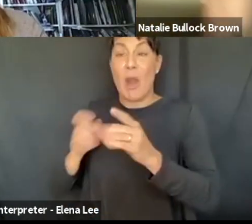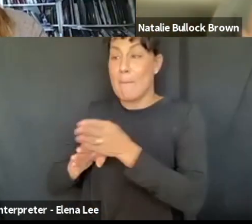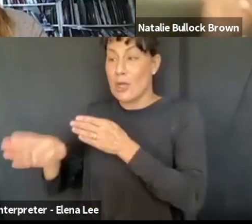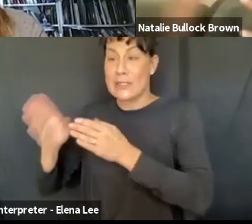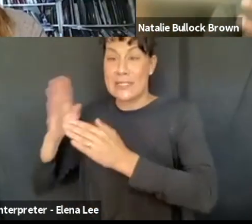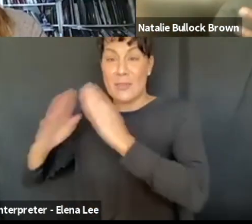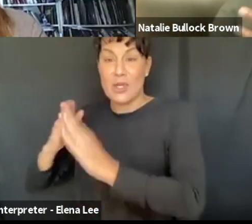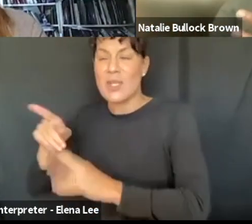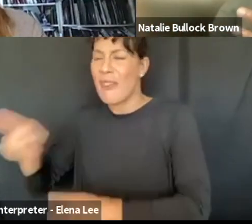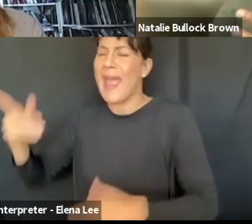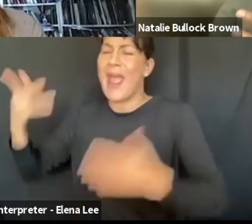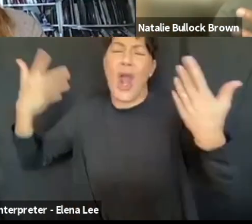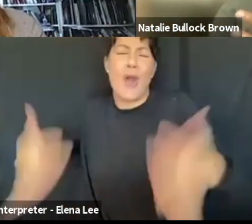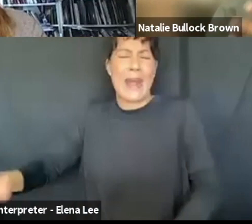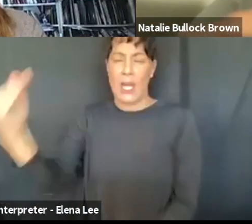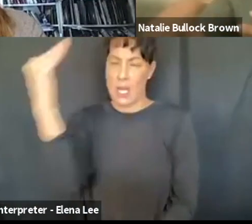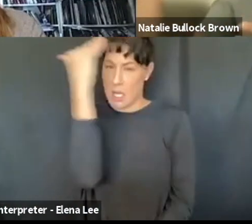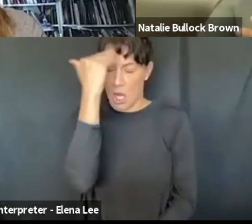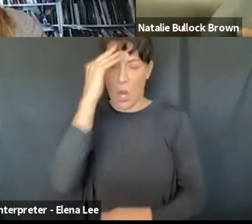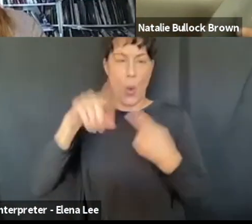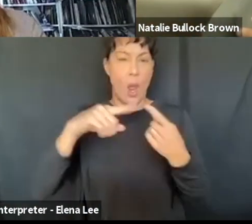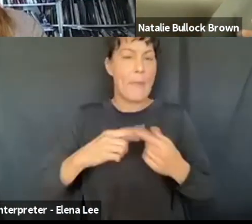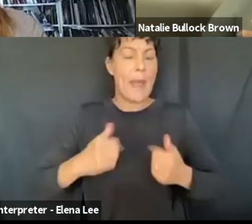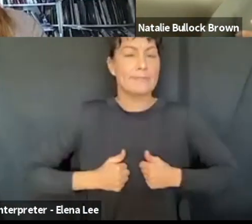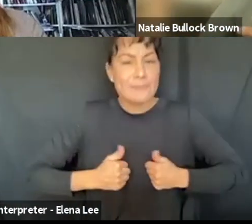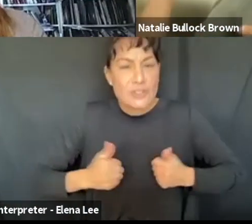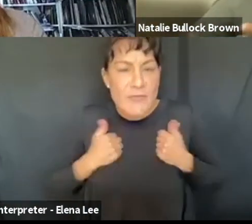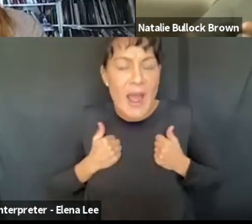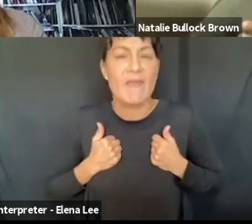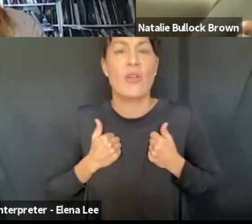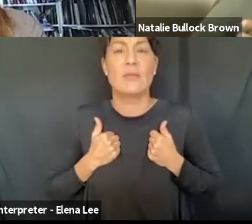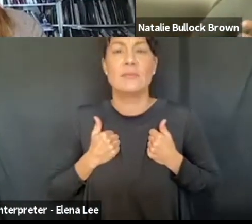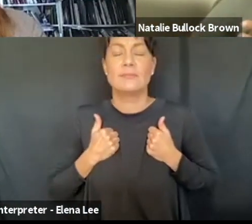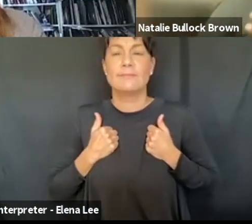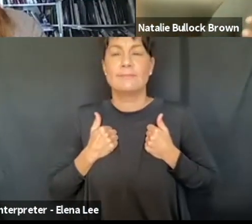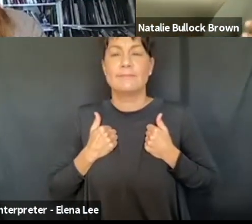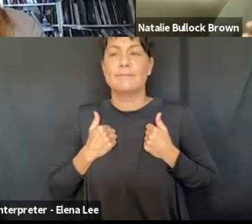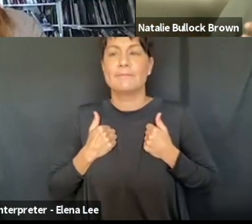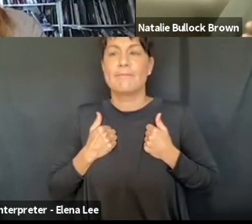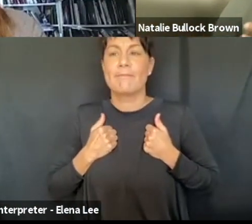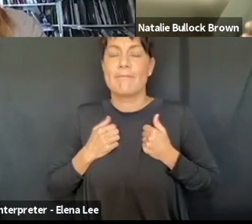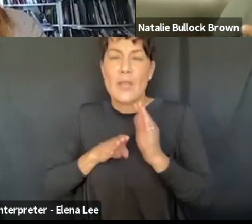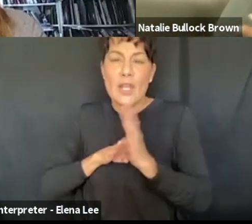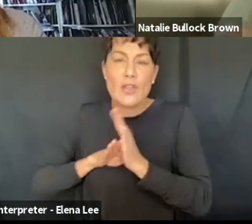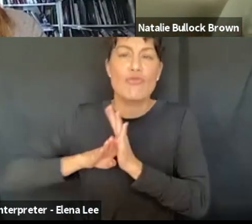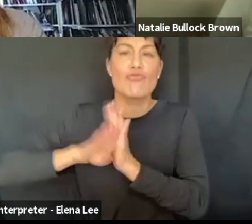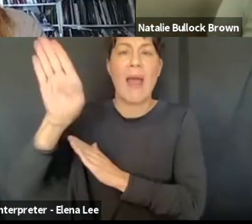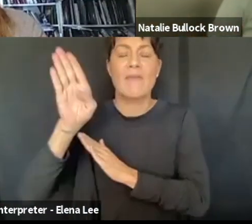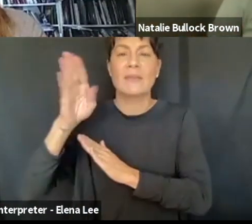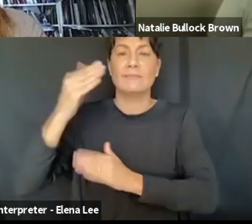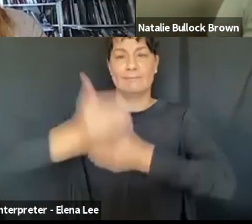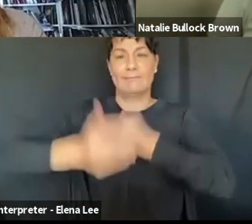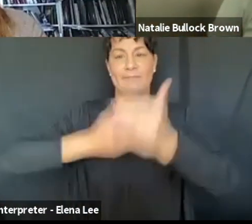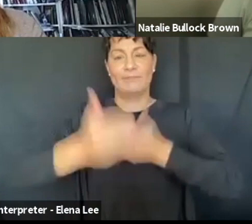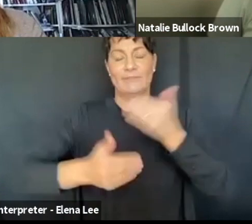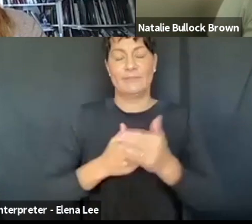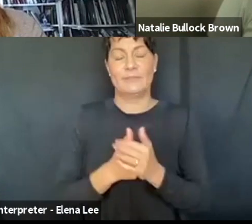How can we help them thrive, get past that, to thriving and actually doing well. So, I just wanted to offer that.